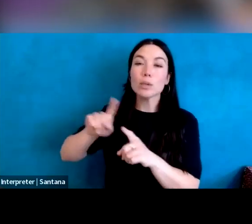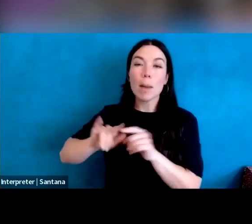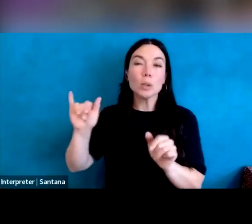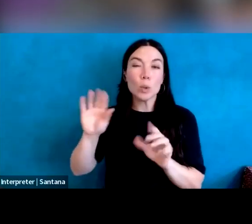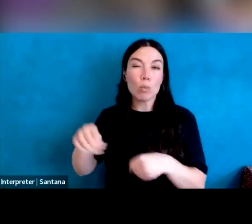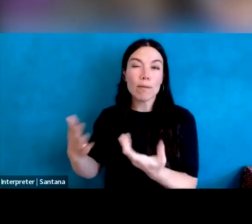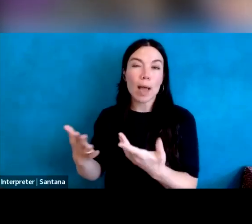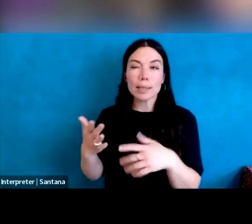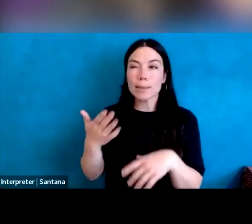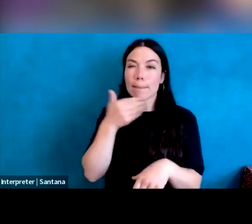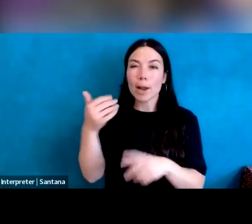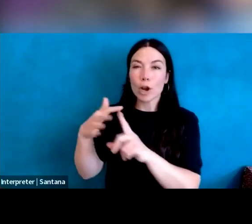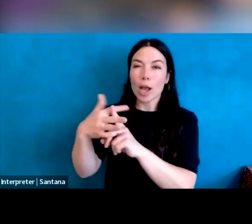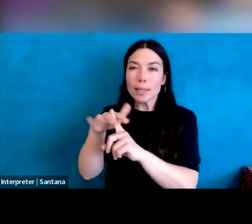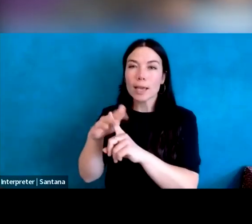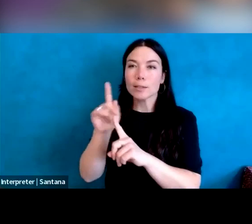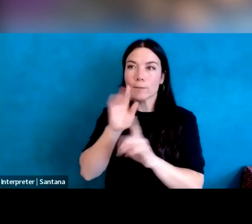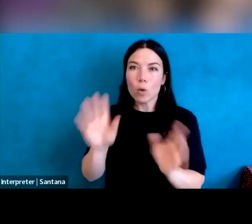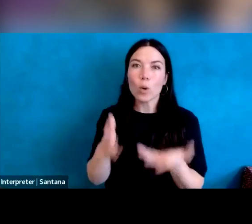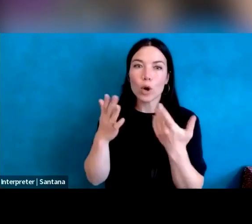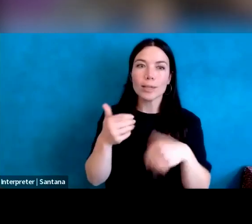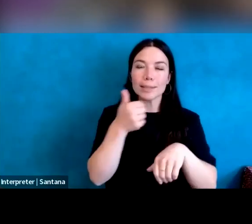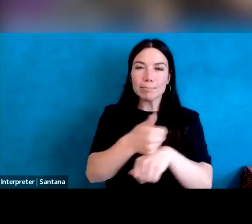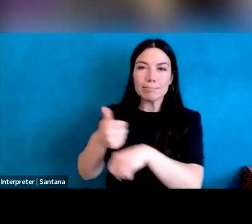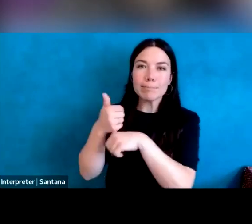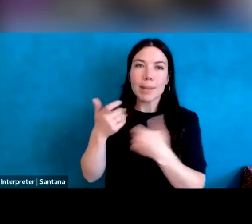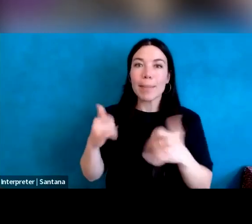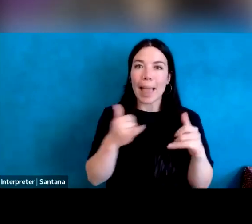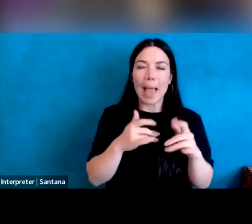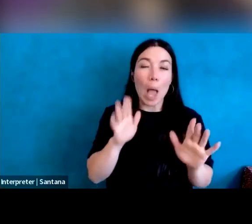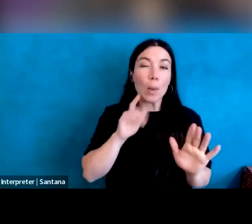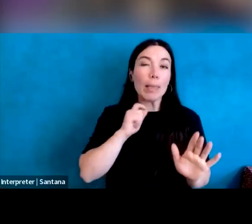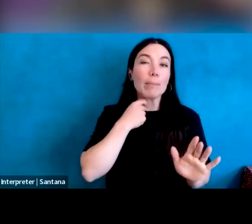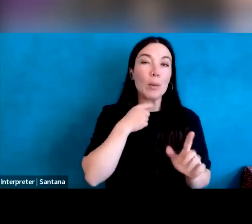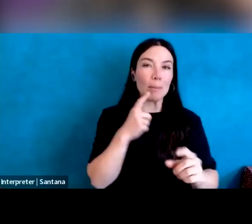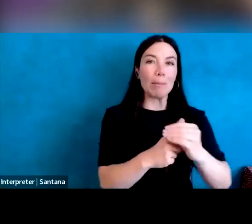So I wanted to make that connection. Let me let me mute for a sec.